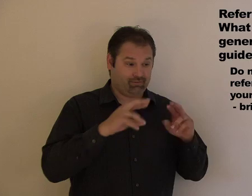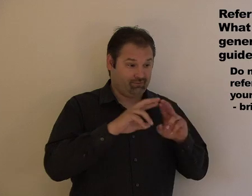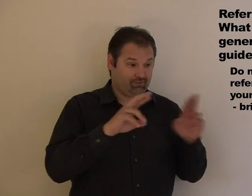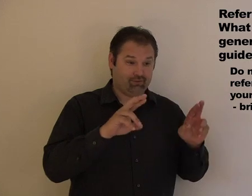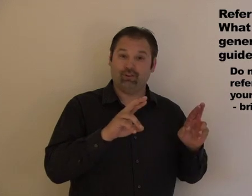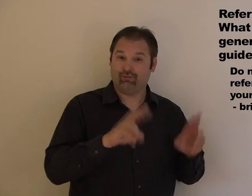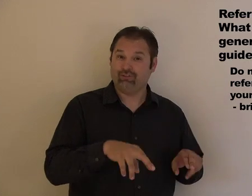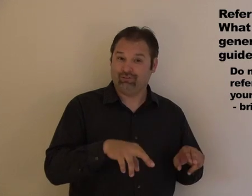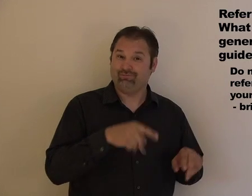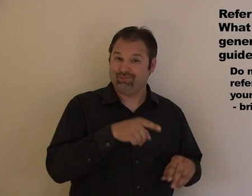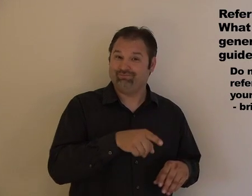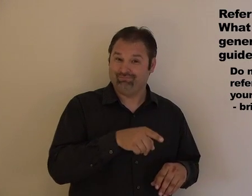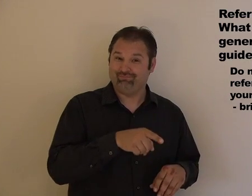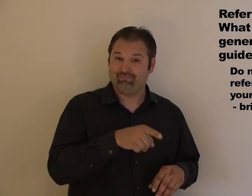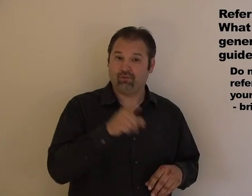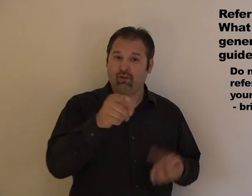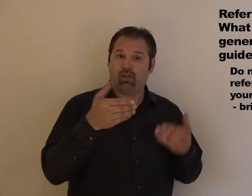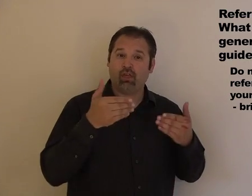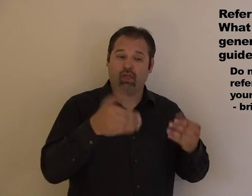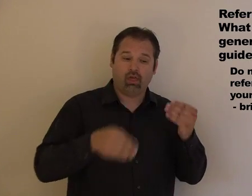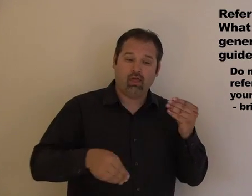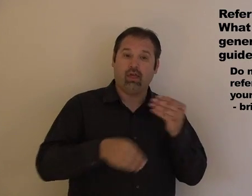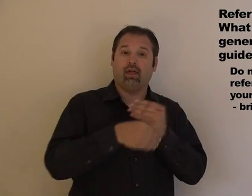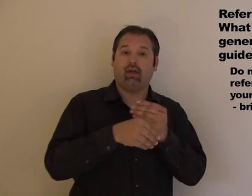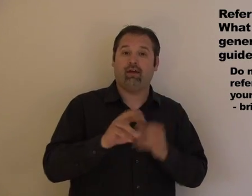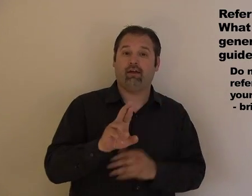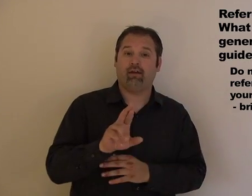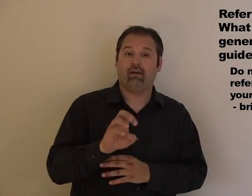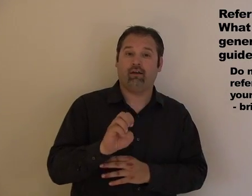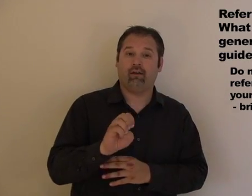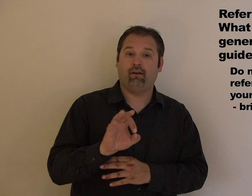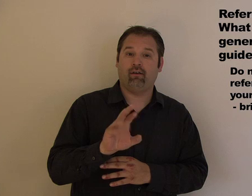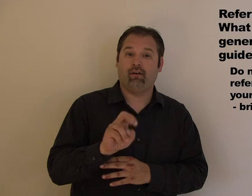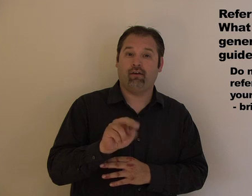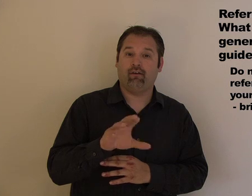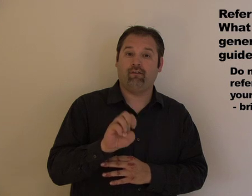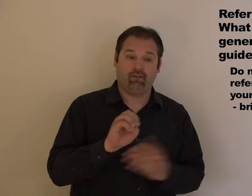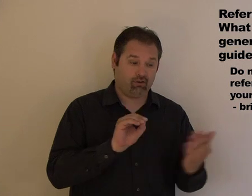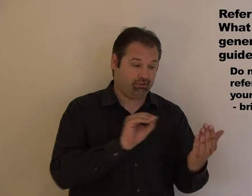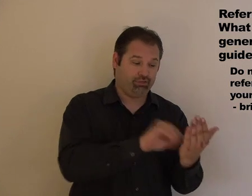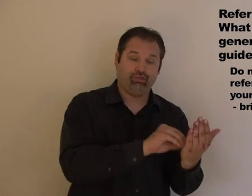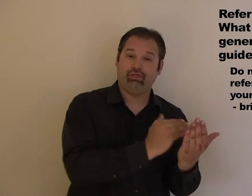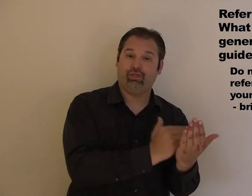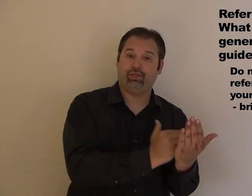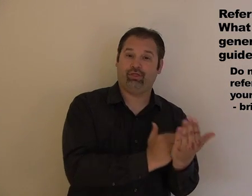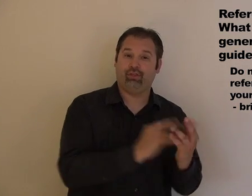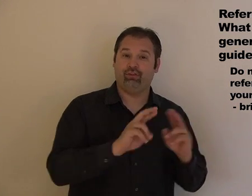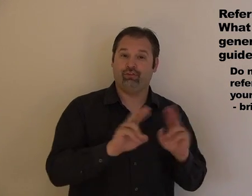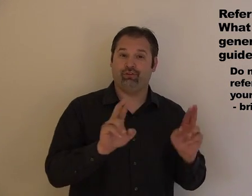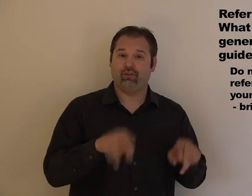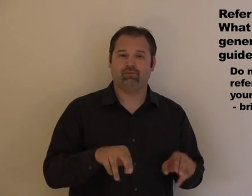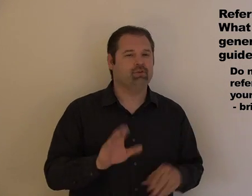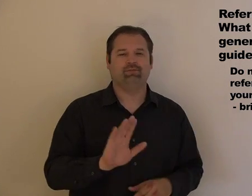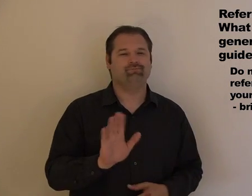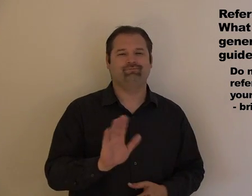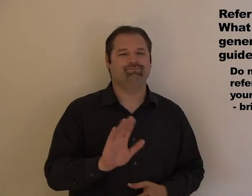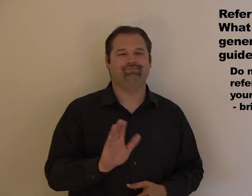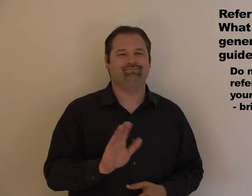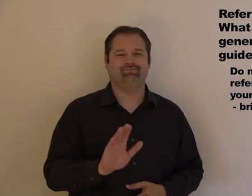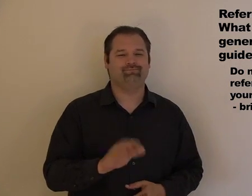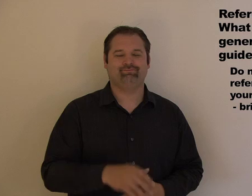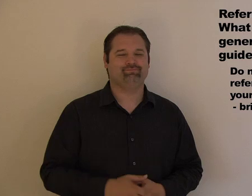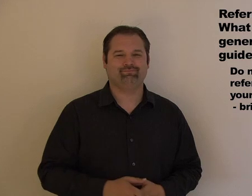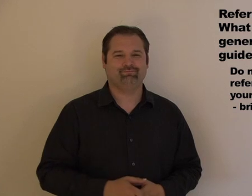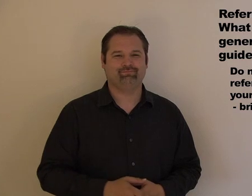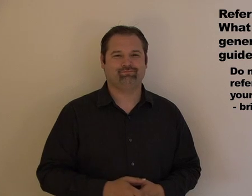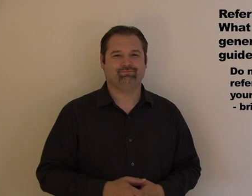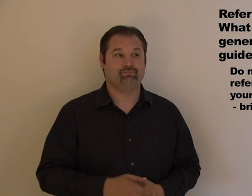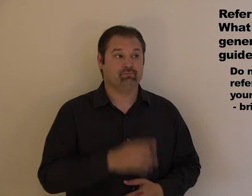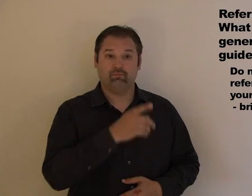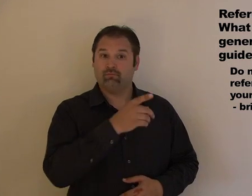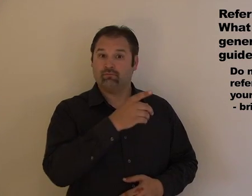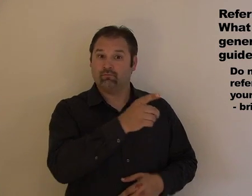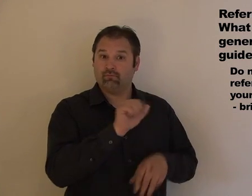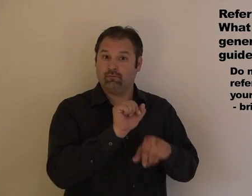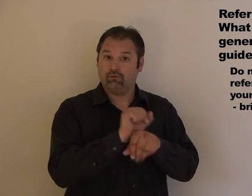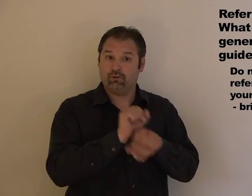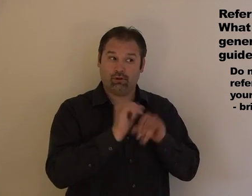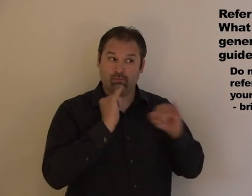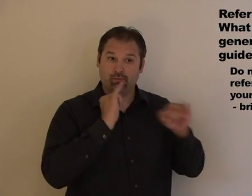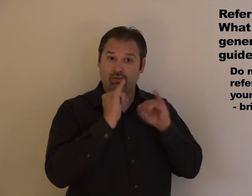Bring them to the job interview on a separate sheet of paper.